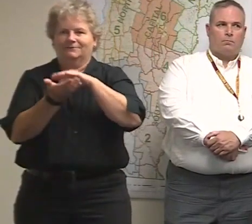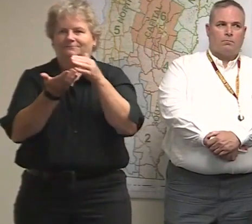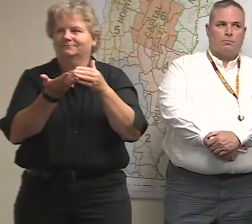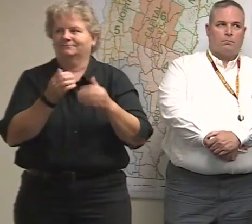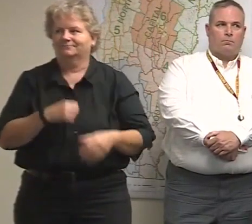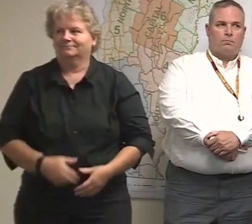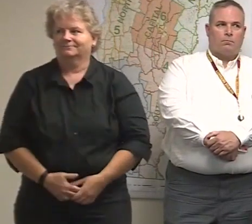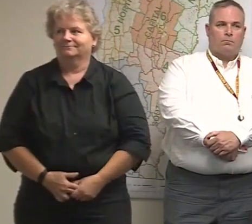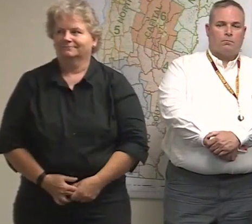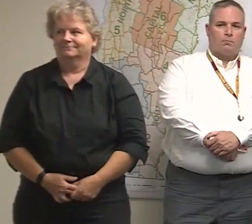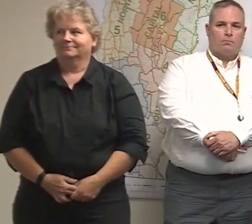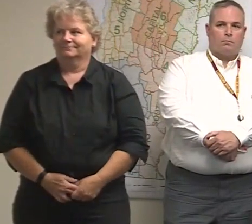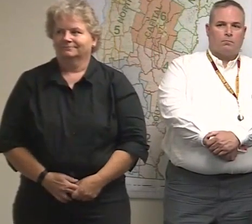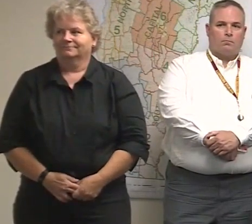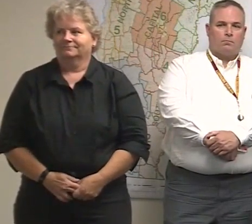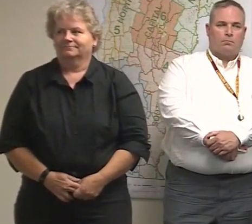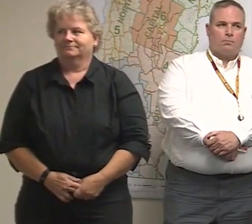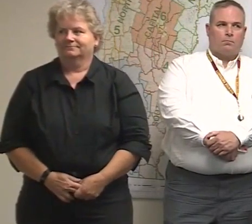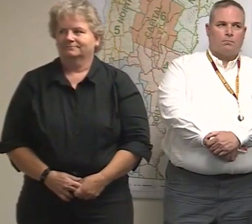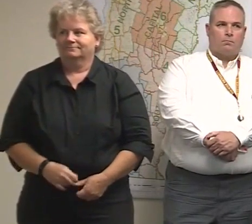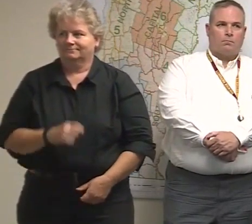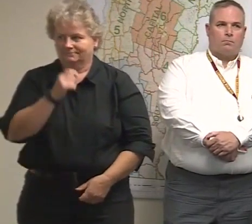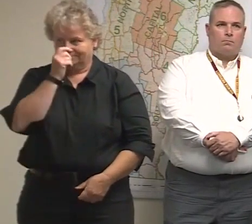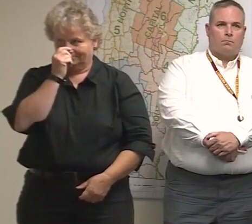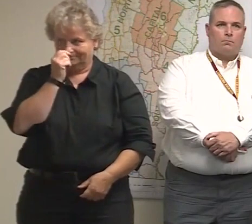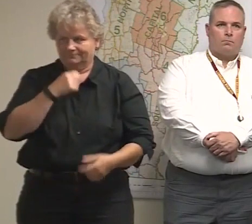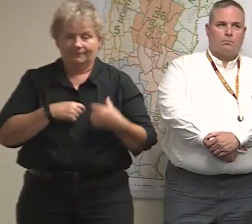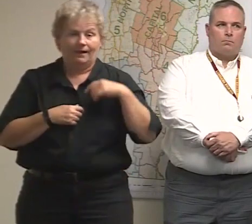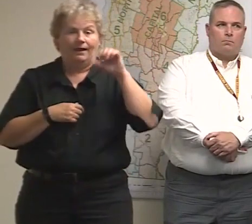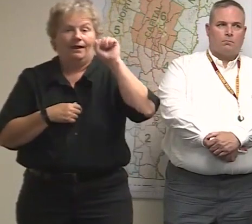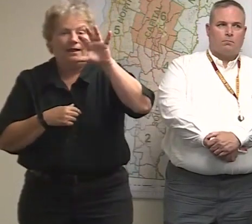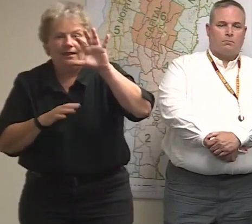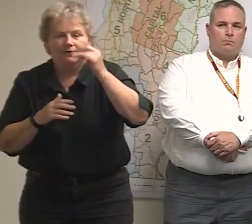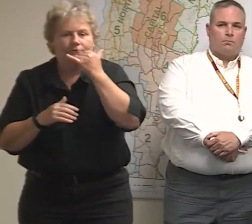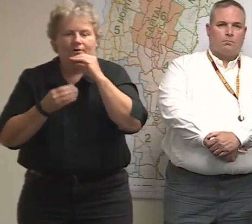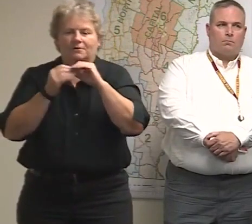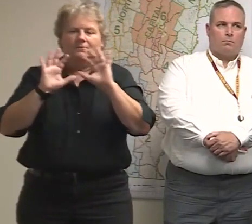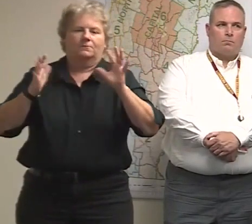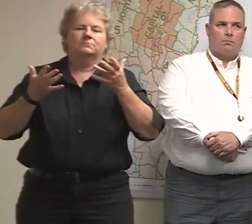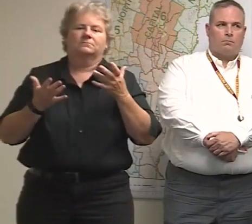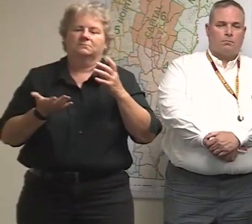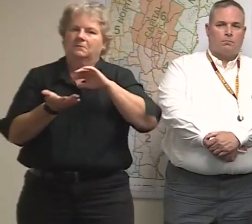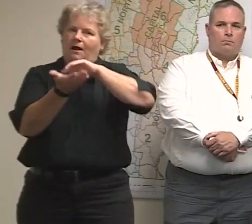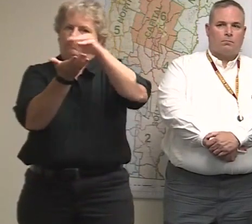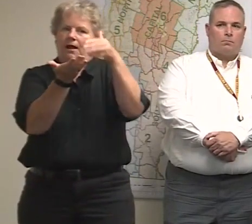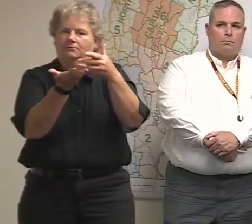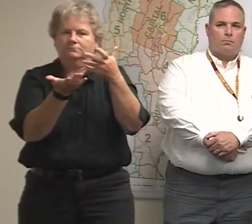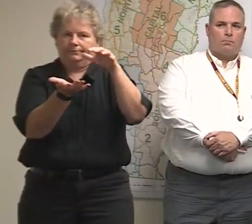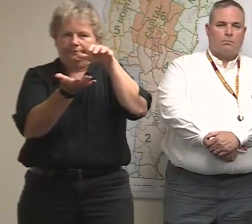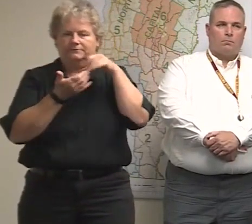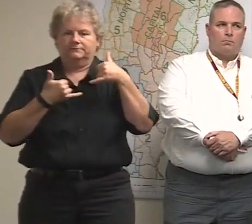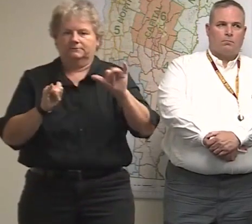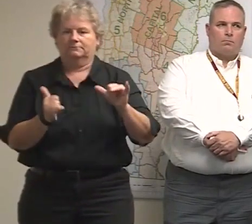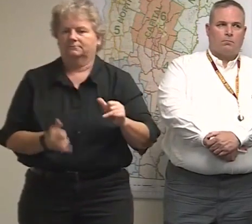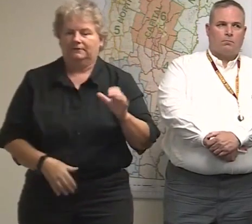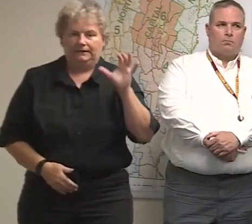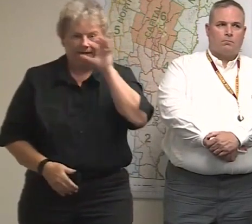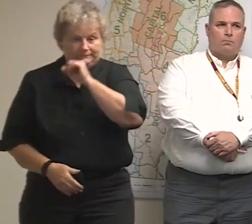I WOULD NOT DARE GIVE YOU THAT INFORMATION BECAUSE I DON’T KNOW. I MEAN, IT WOULD IT WOULD JUST BE A GUESS.